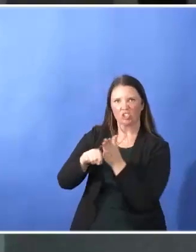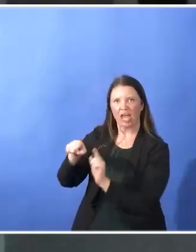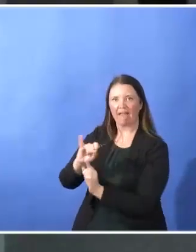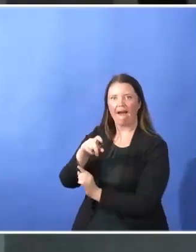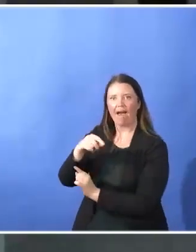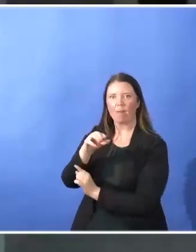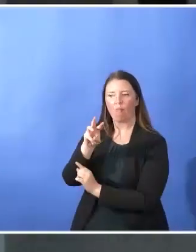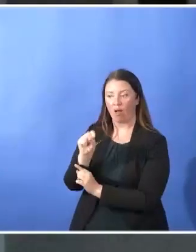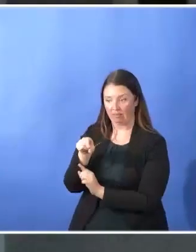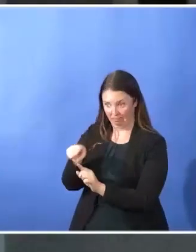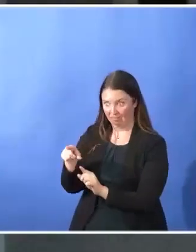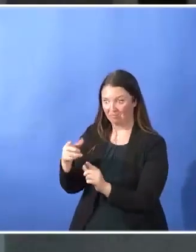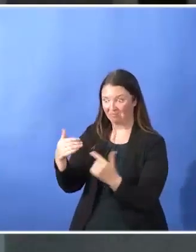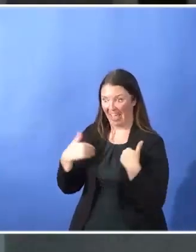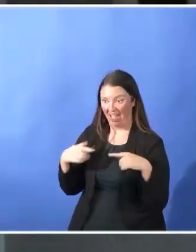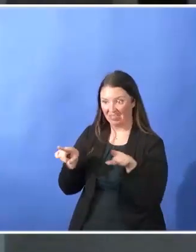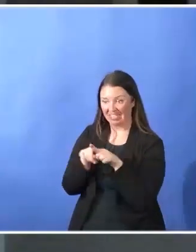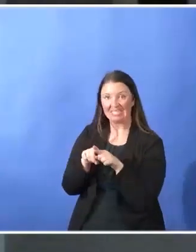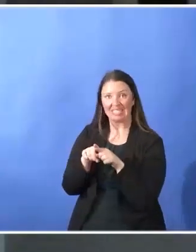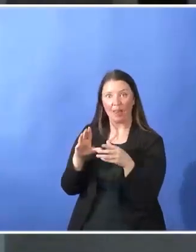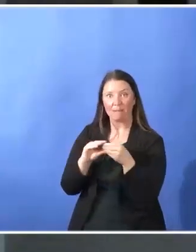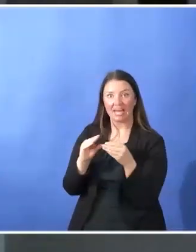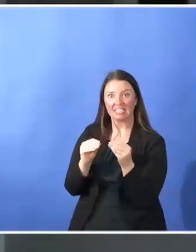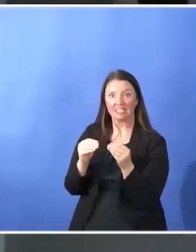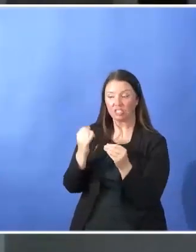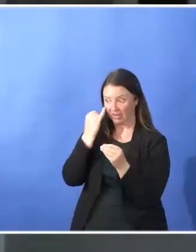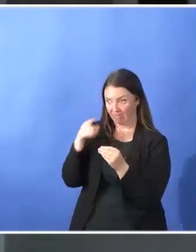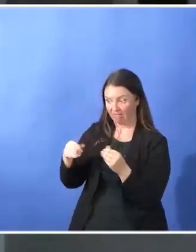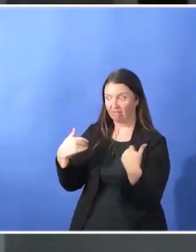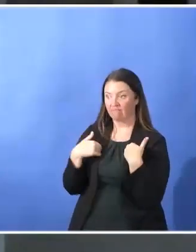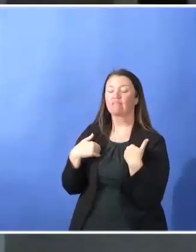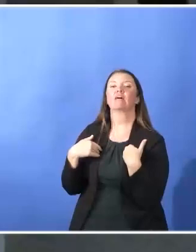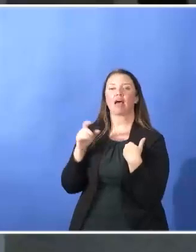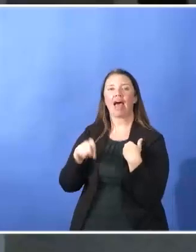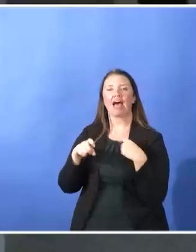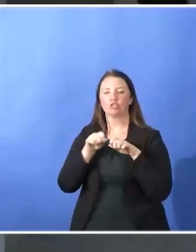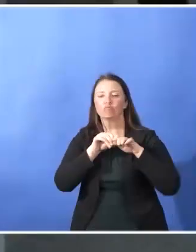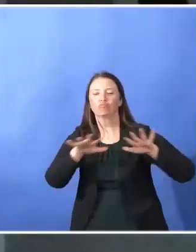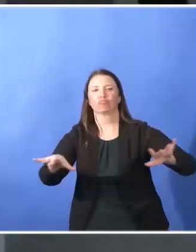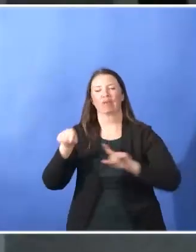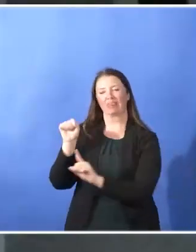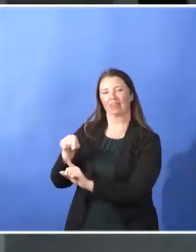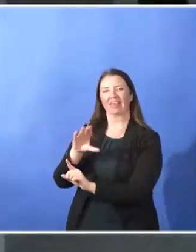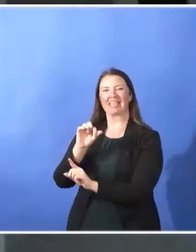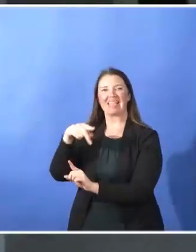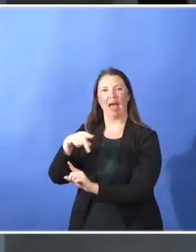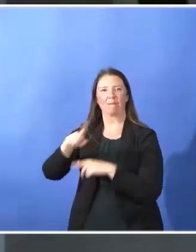VERSION.